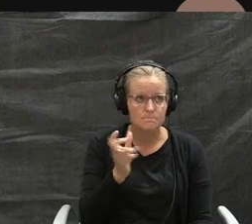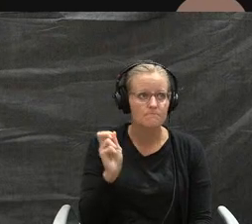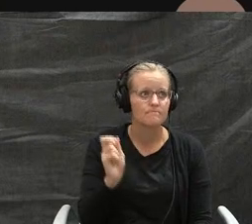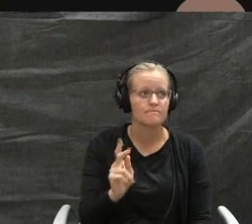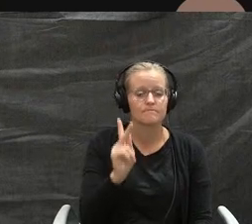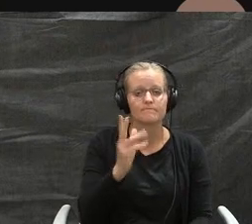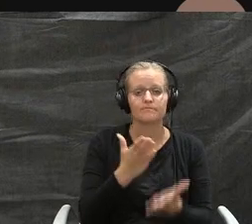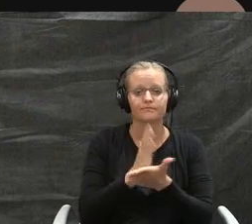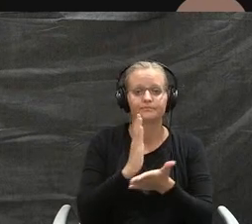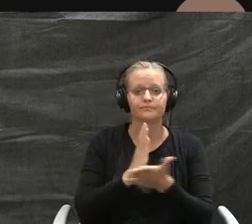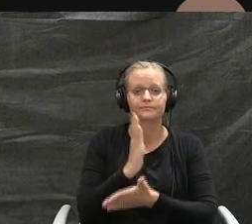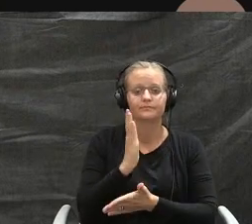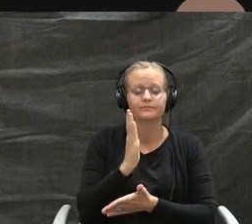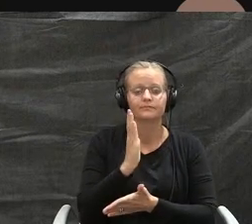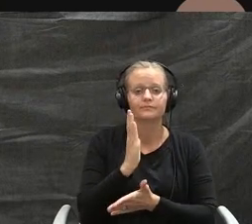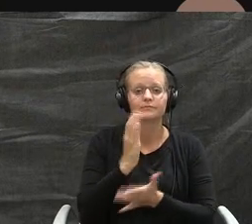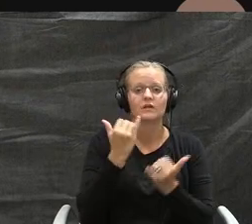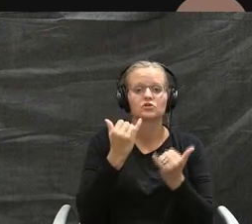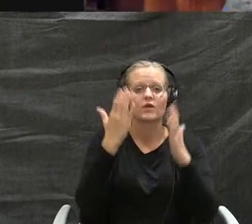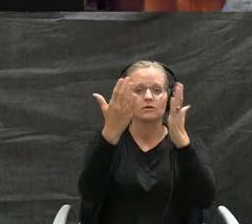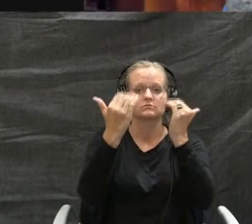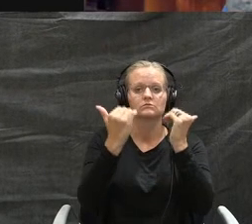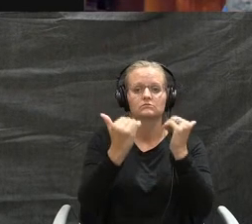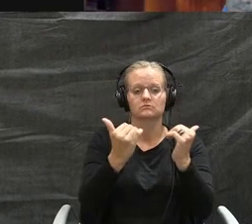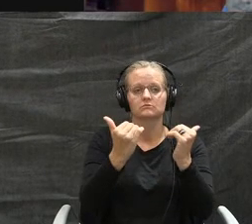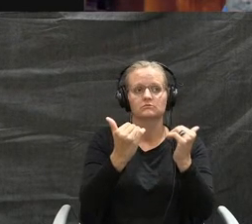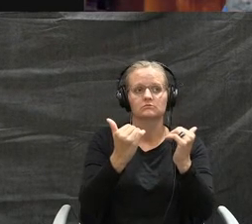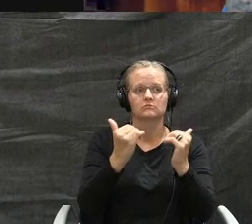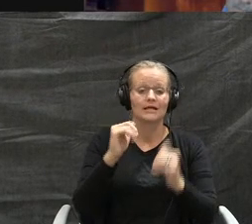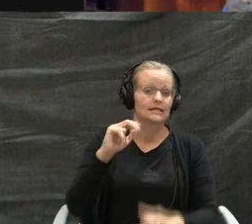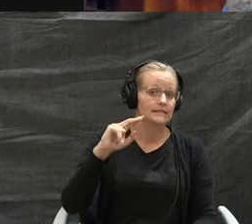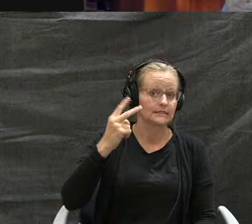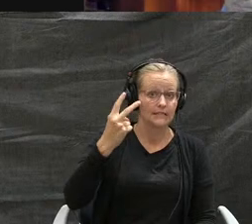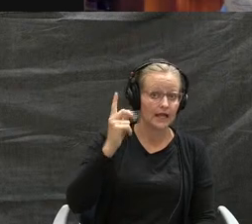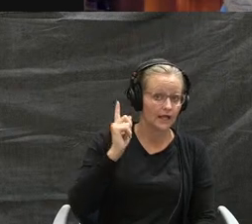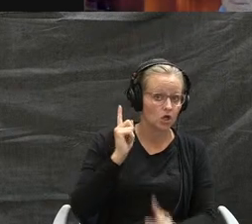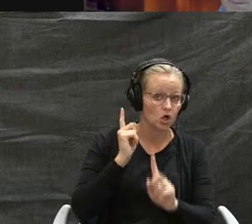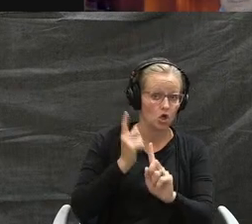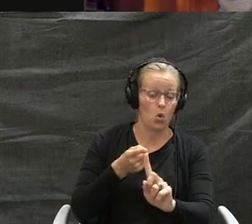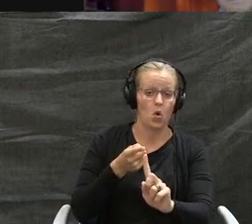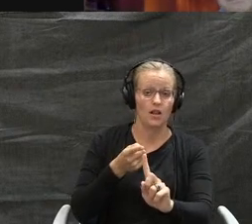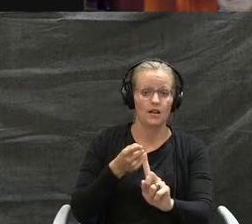our second goal that we have put together this evening, which is